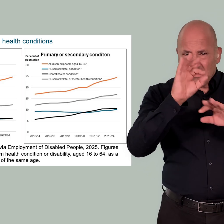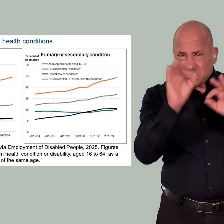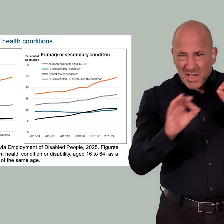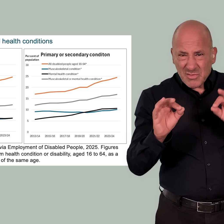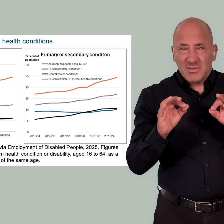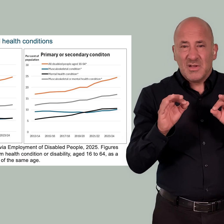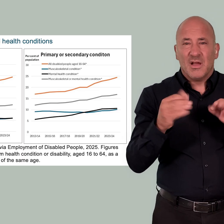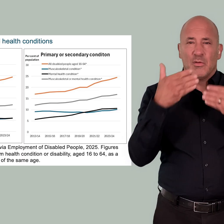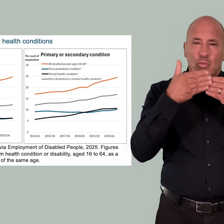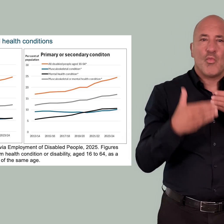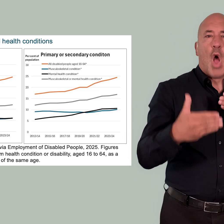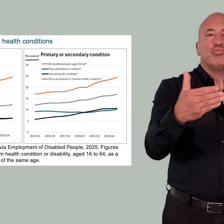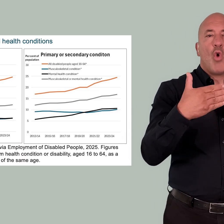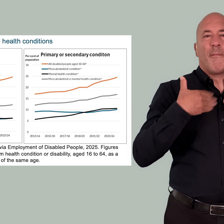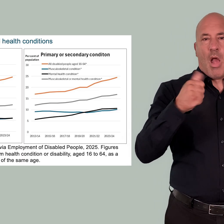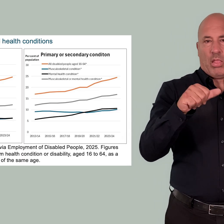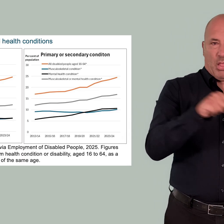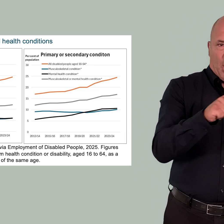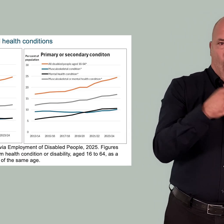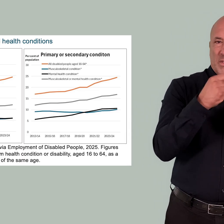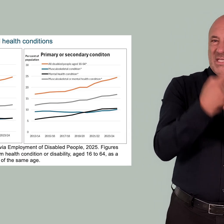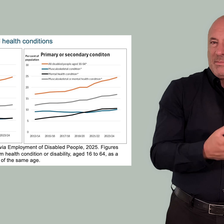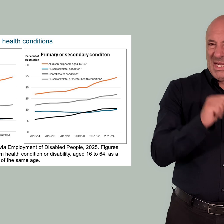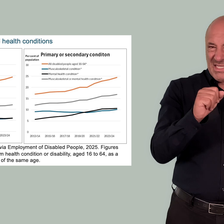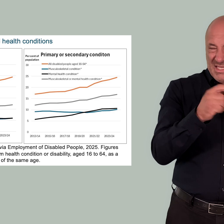Figures show people with a long-term health condition or disability,